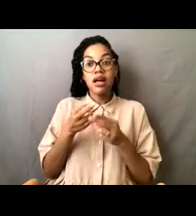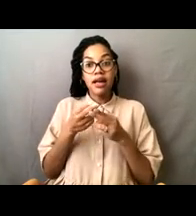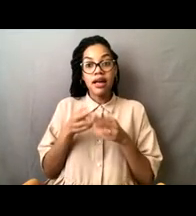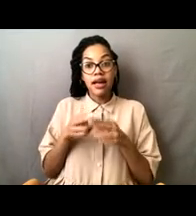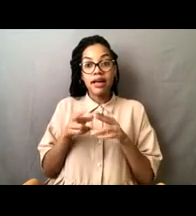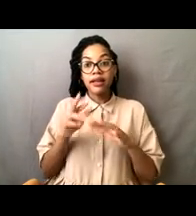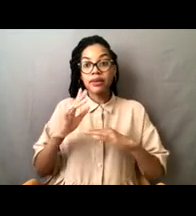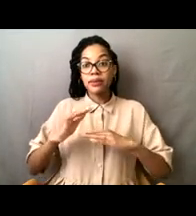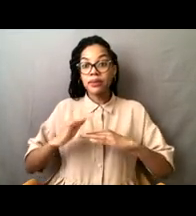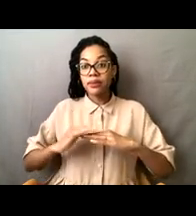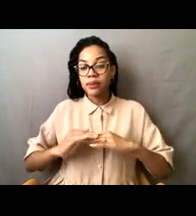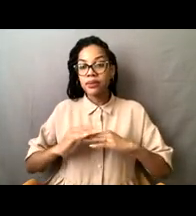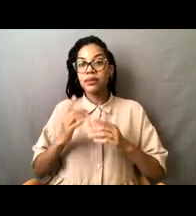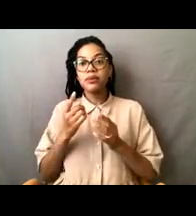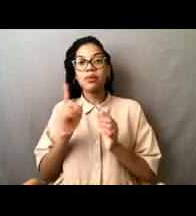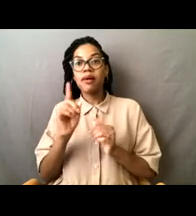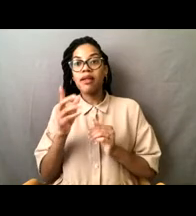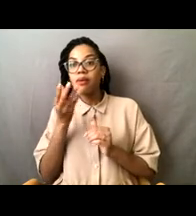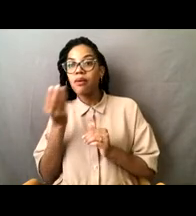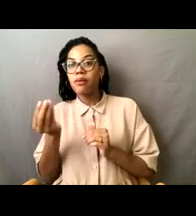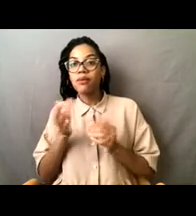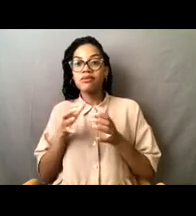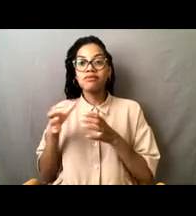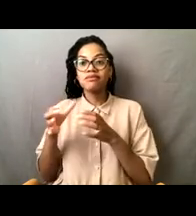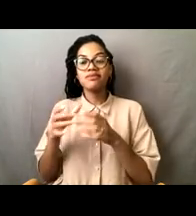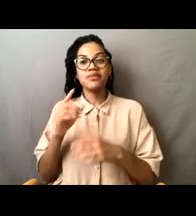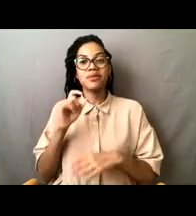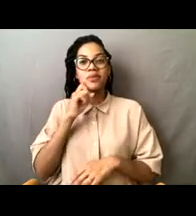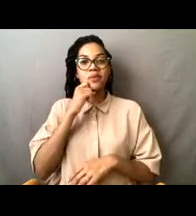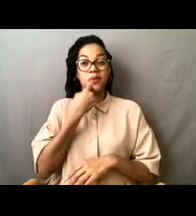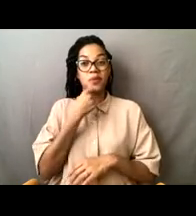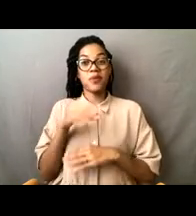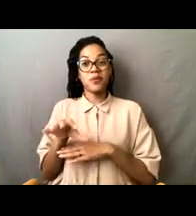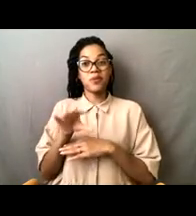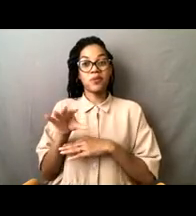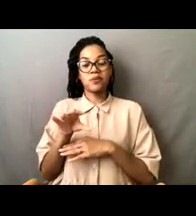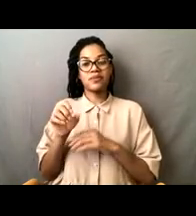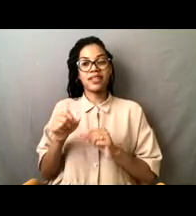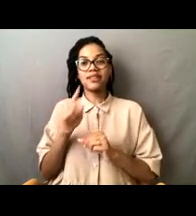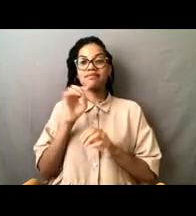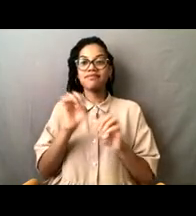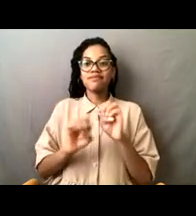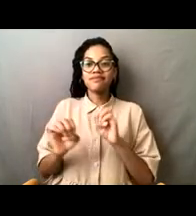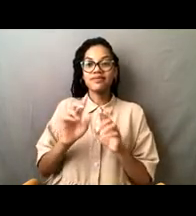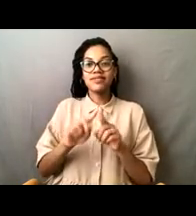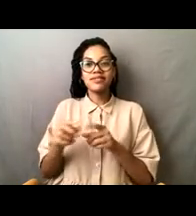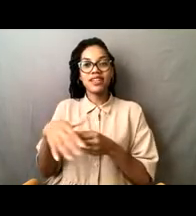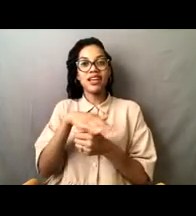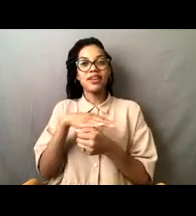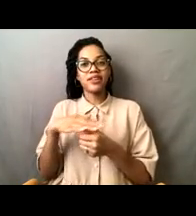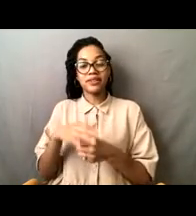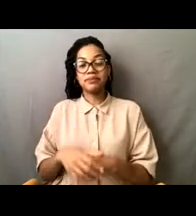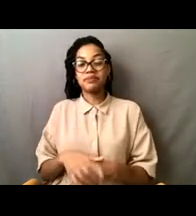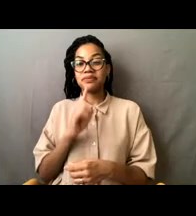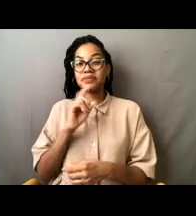And so that's a really cool kind of method. And so we're able to evaluate different areas of the lake based on that, which is really cool.